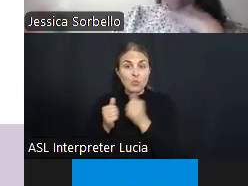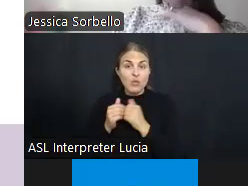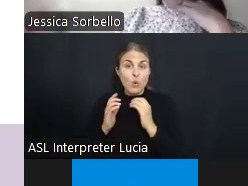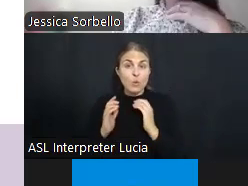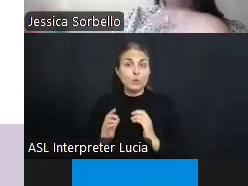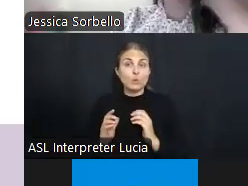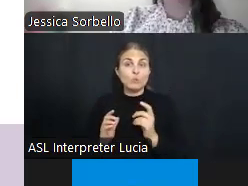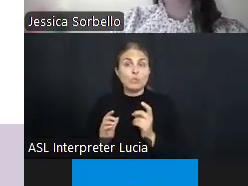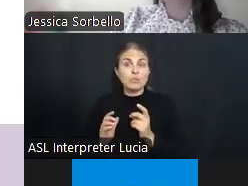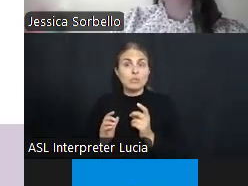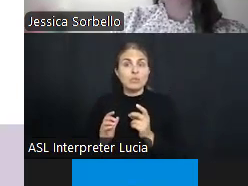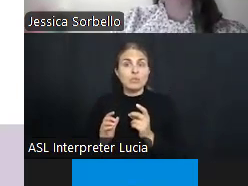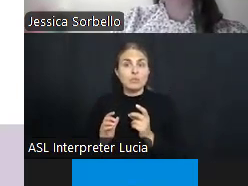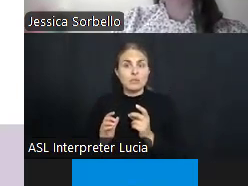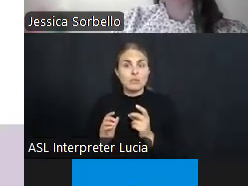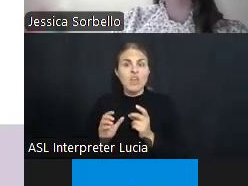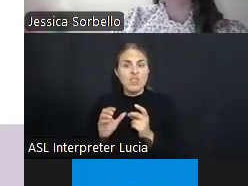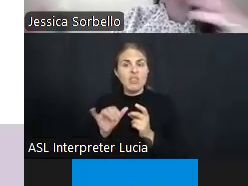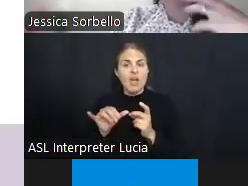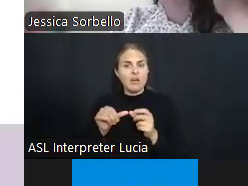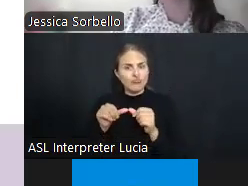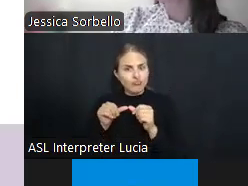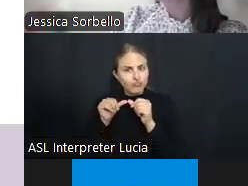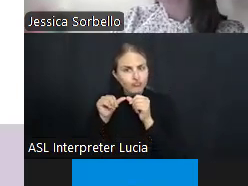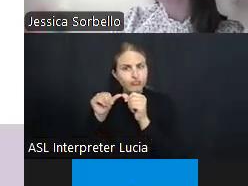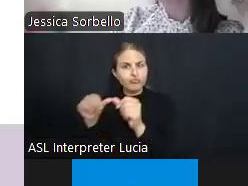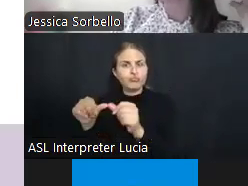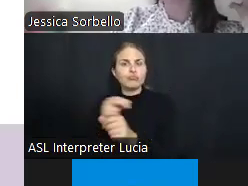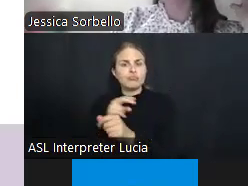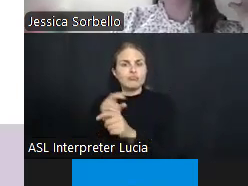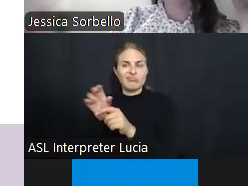stay pregnancy, all of those things that may result in that